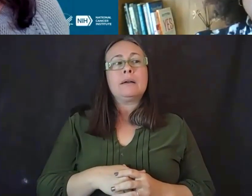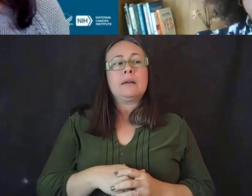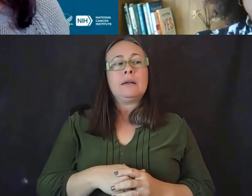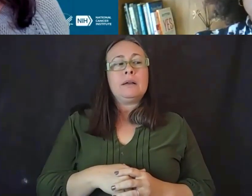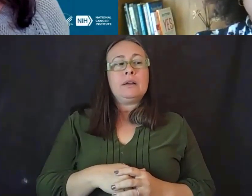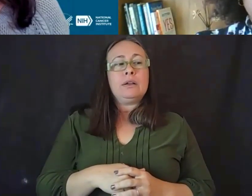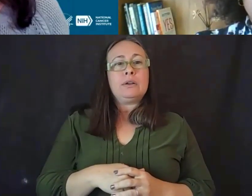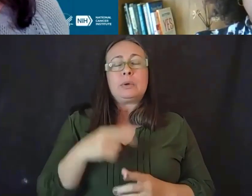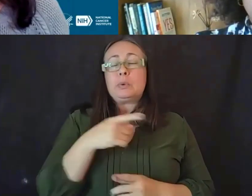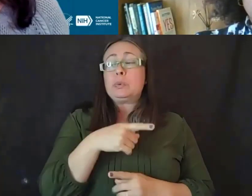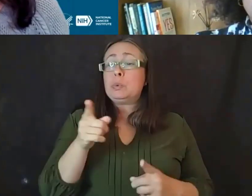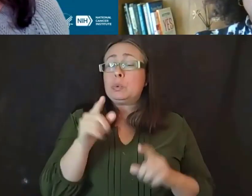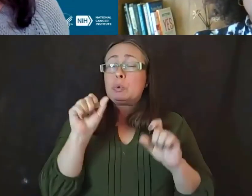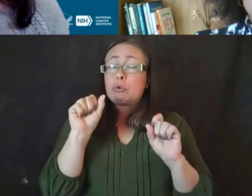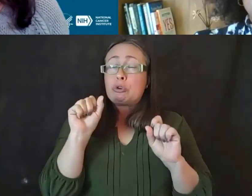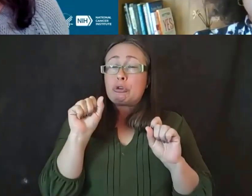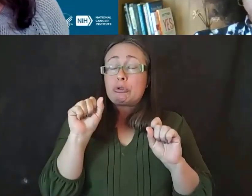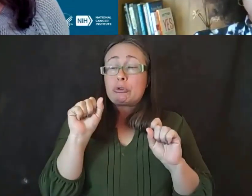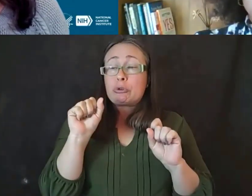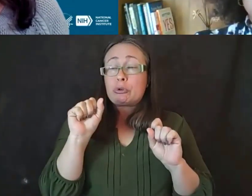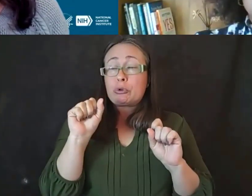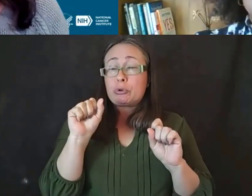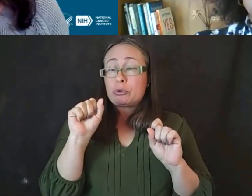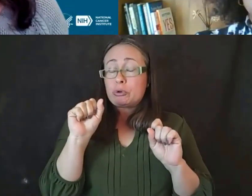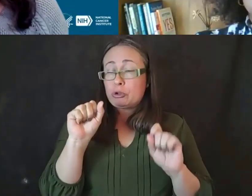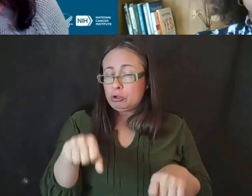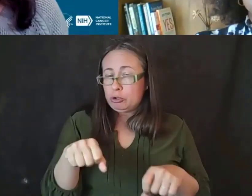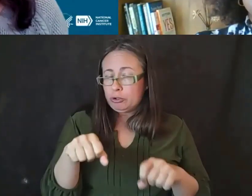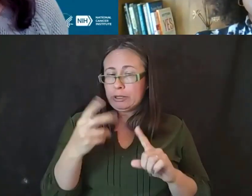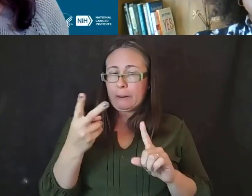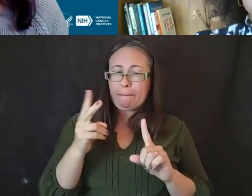that your progress report was satisfactory and good to go